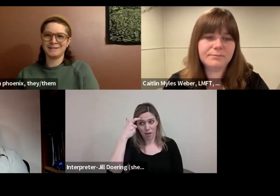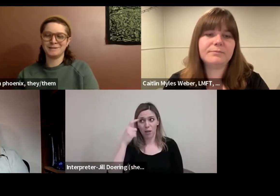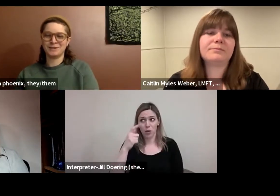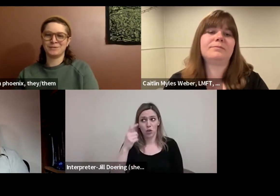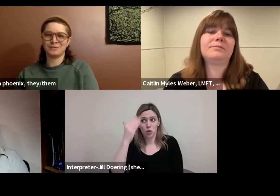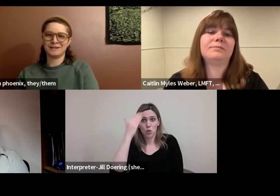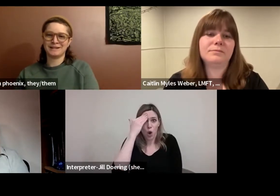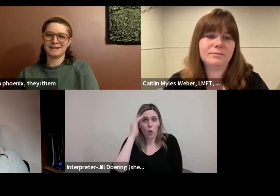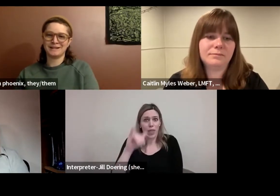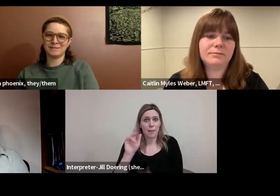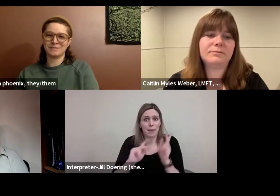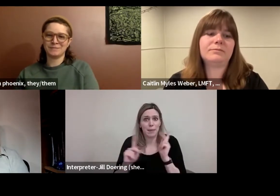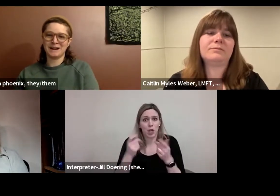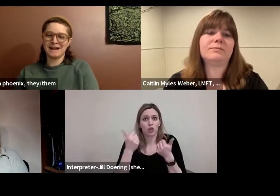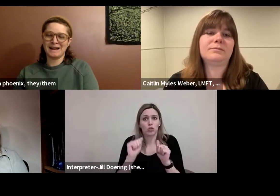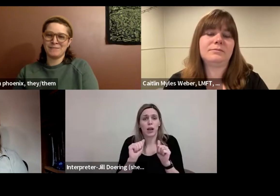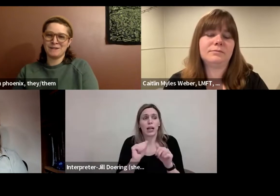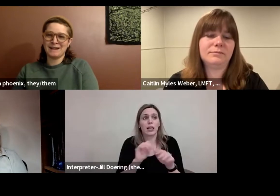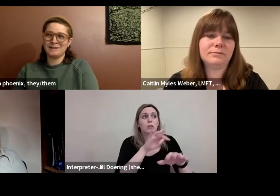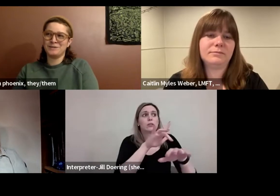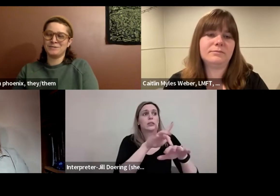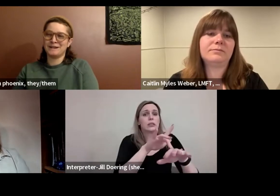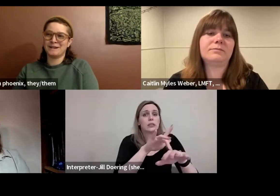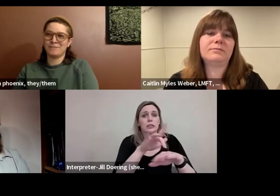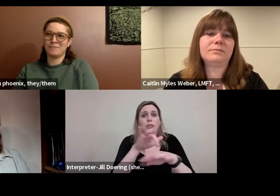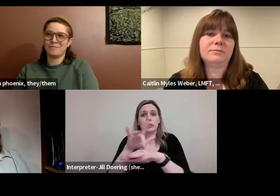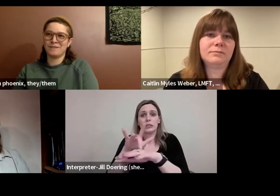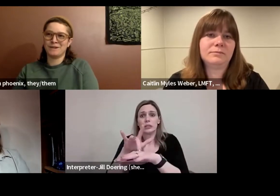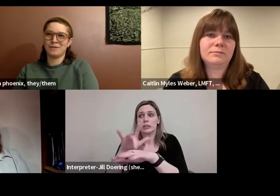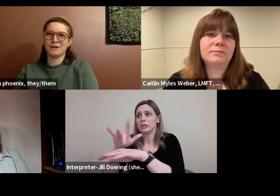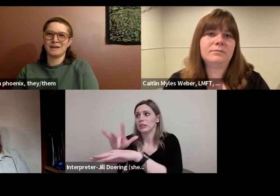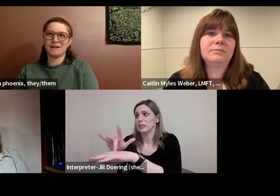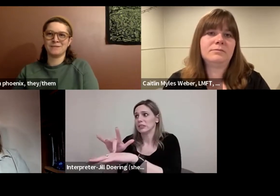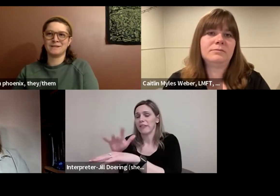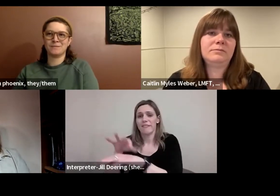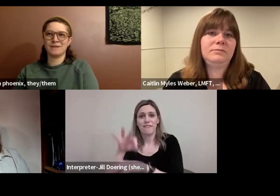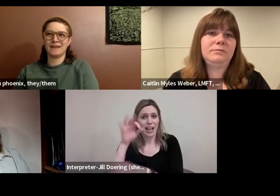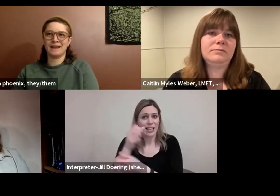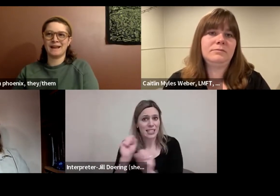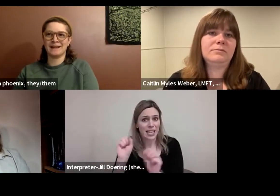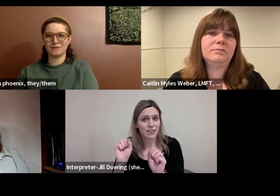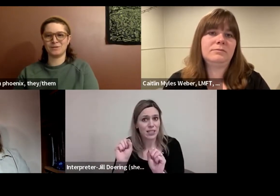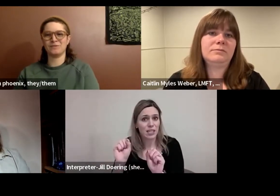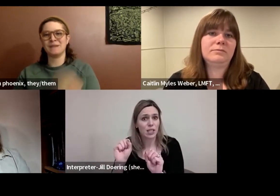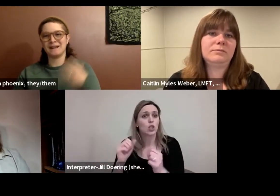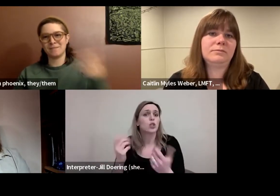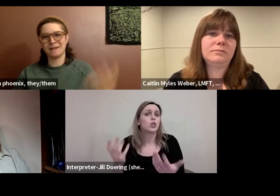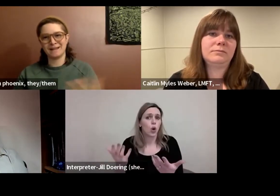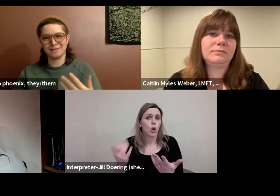And so what I do when I'm, you know, working with someone that I can sort of pick up on,